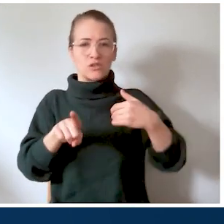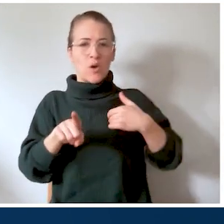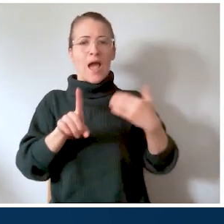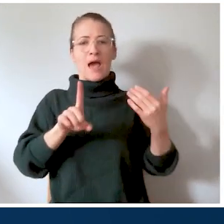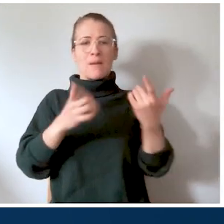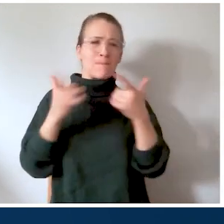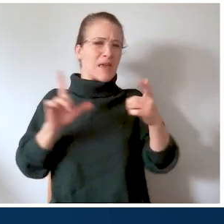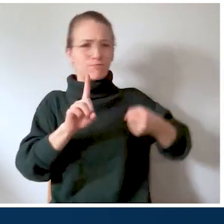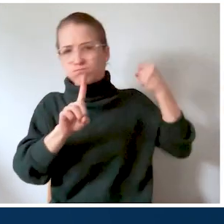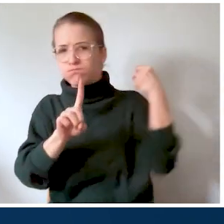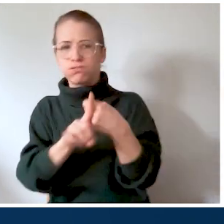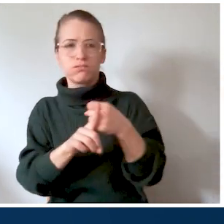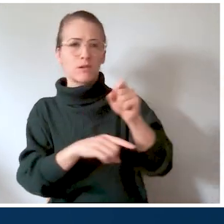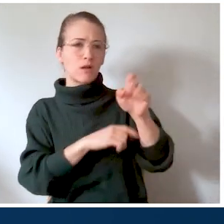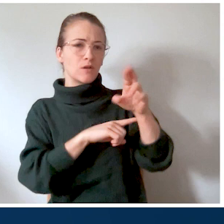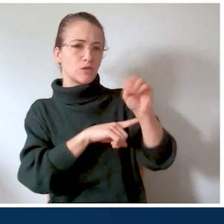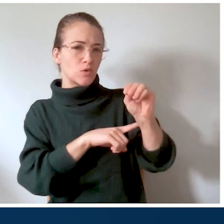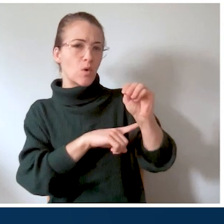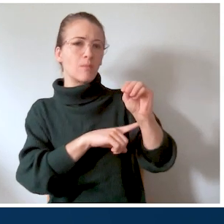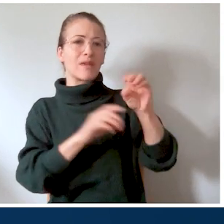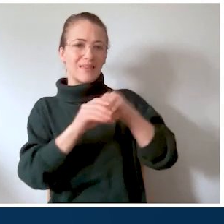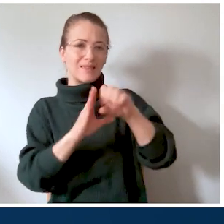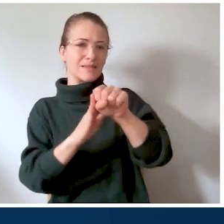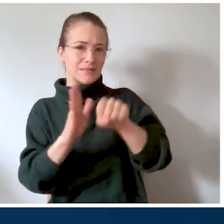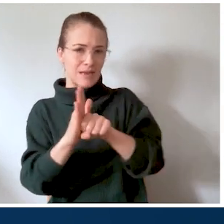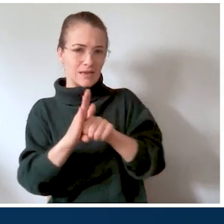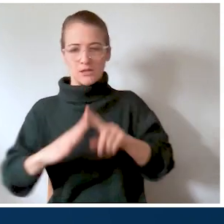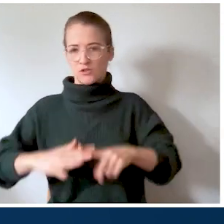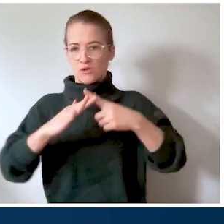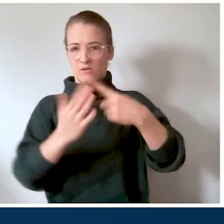some big storms throughout the state. Would you start off by talking to us